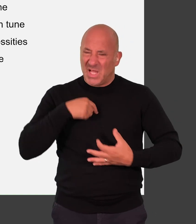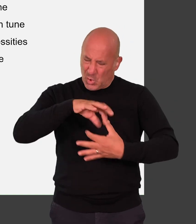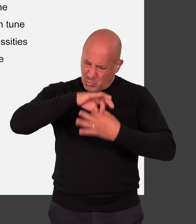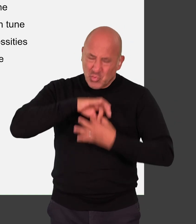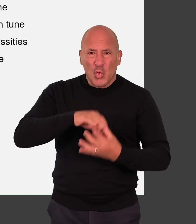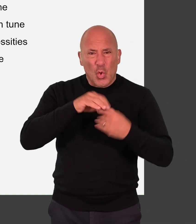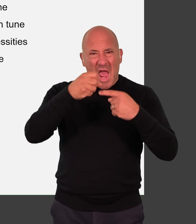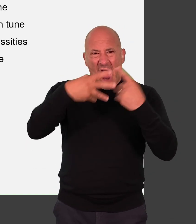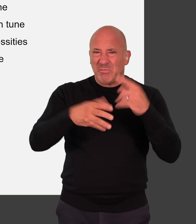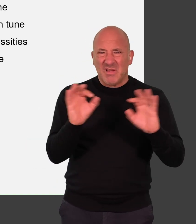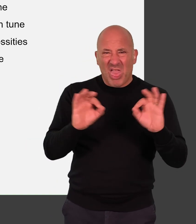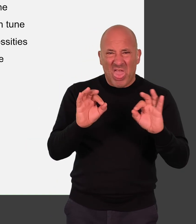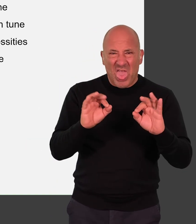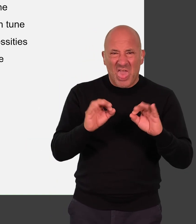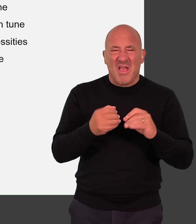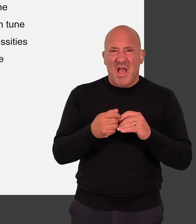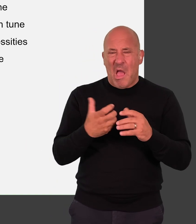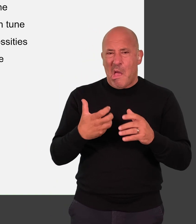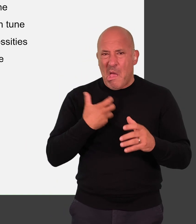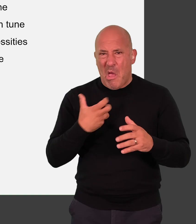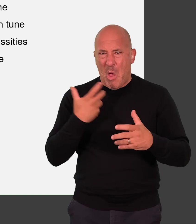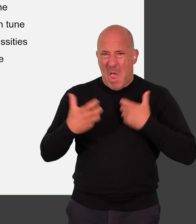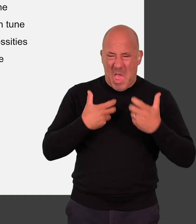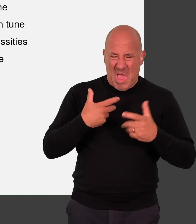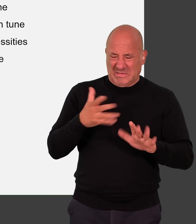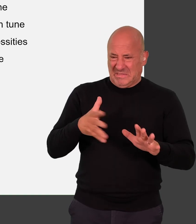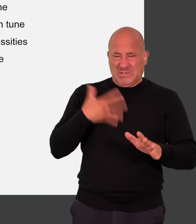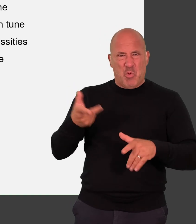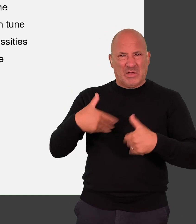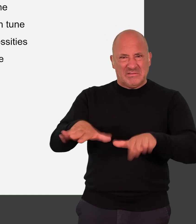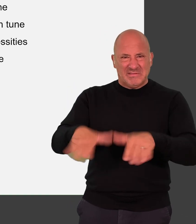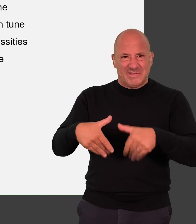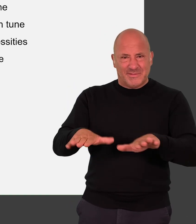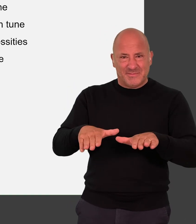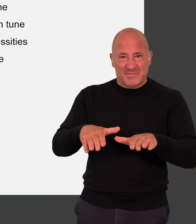Not in tune elements disturb and aggravate, and are unwelcome.